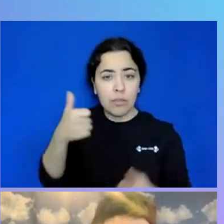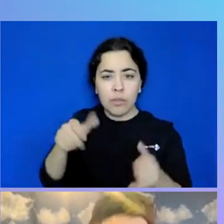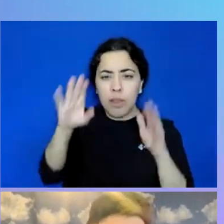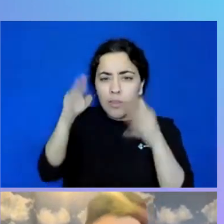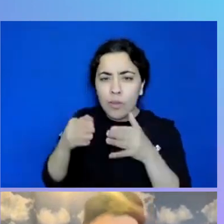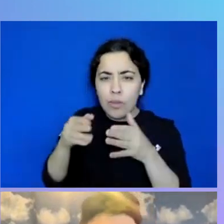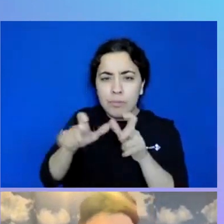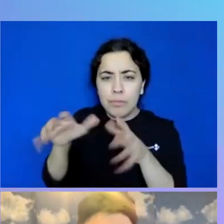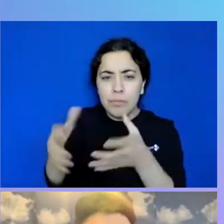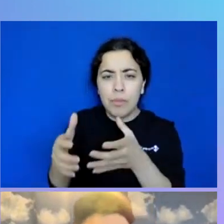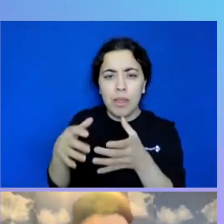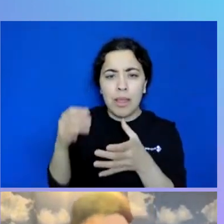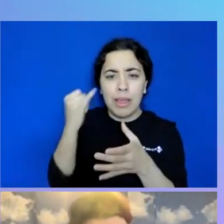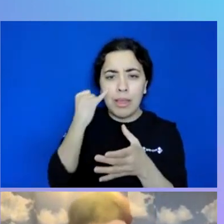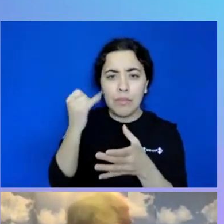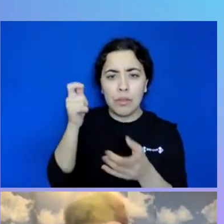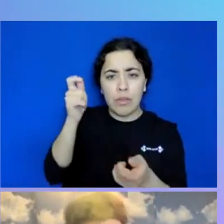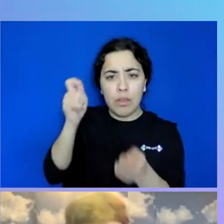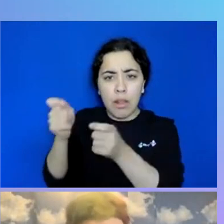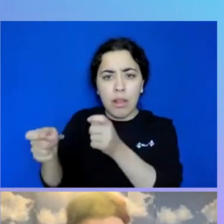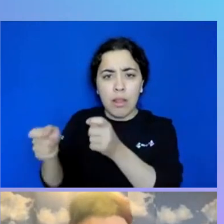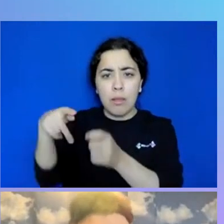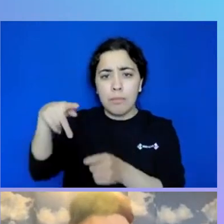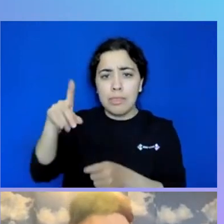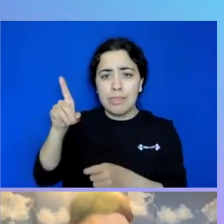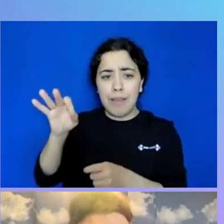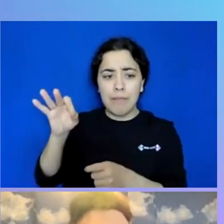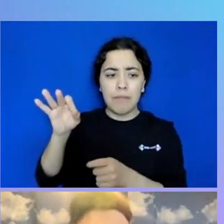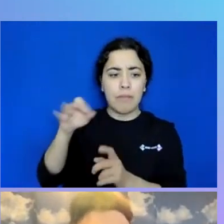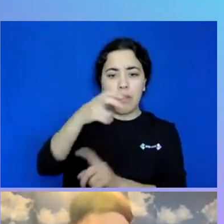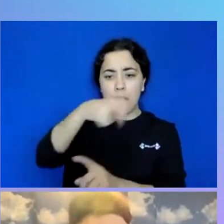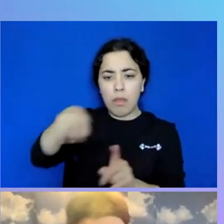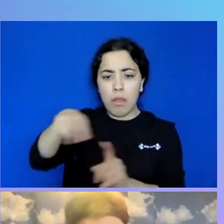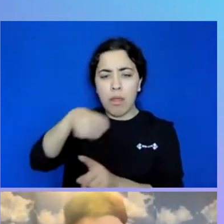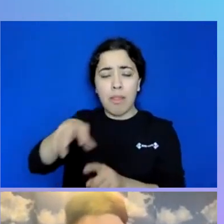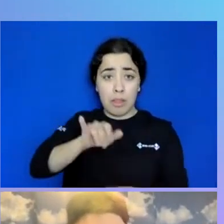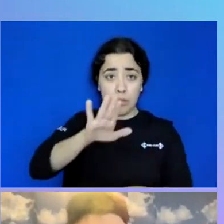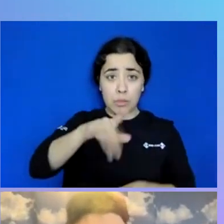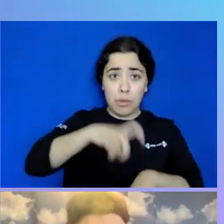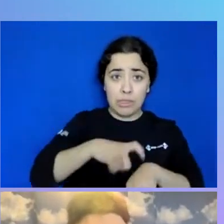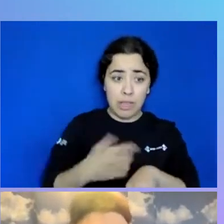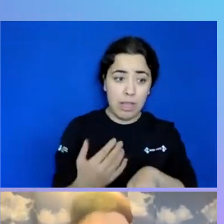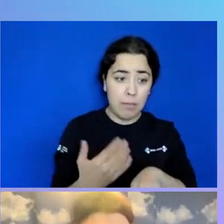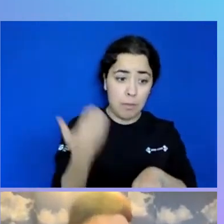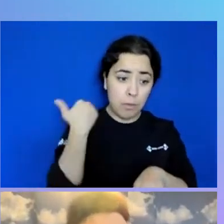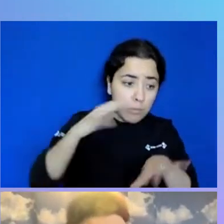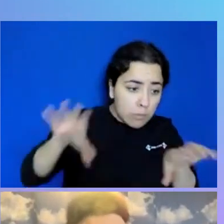really a good use of your time, but teaching people to remediate PDFs and create accessible